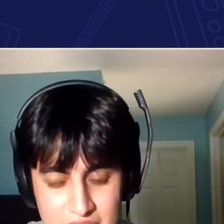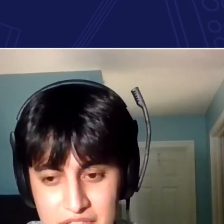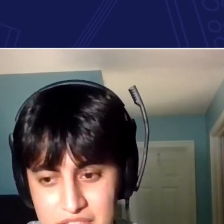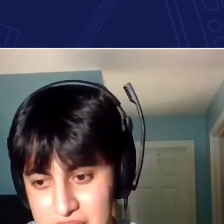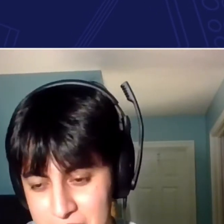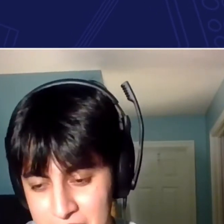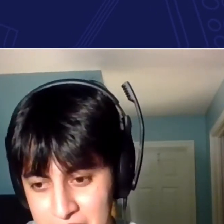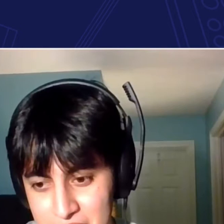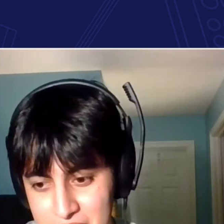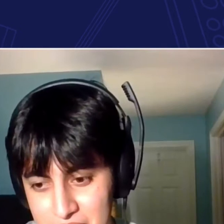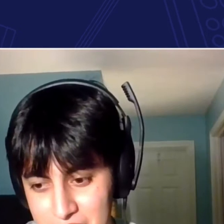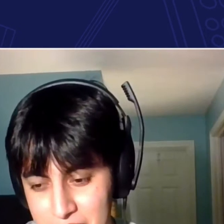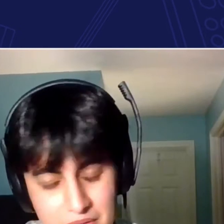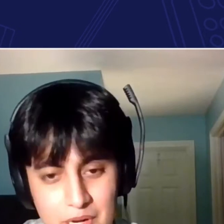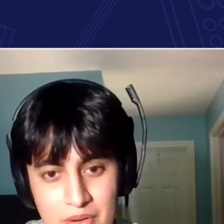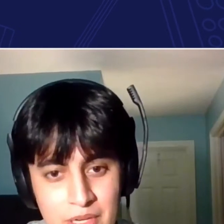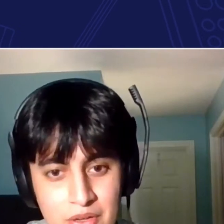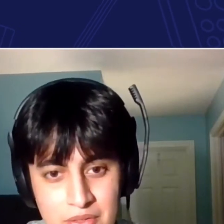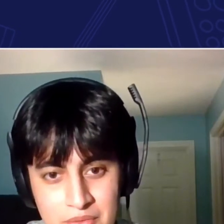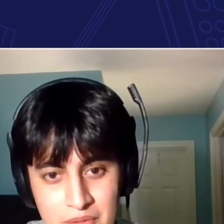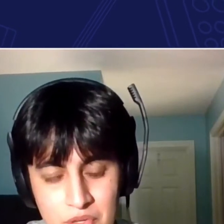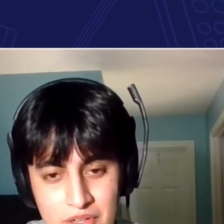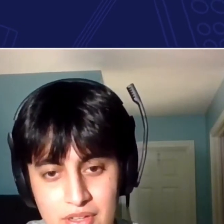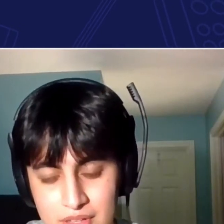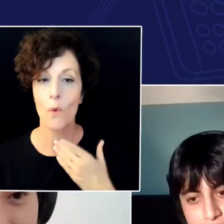It's something that I'll read about on my own and whatnot.